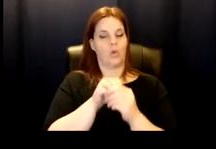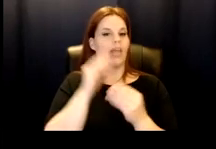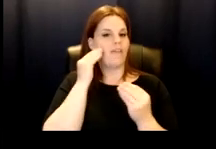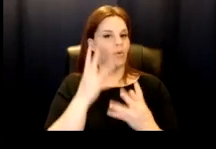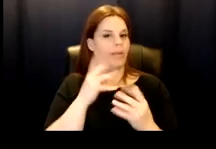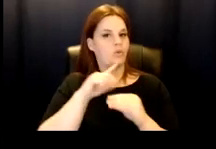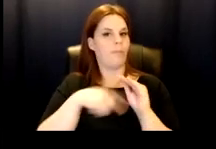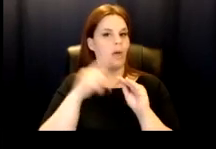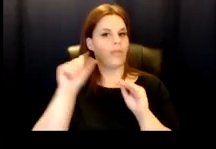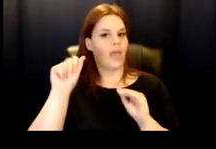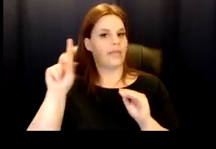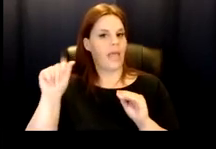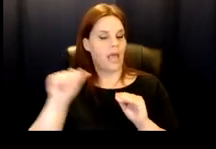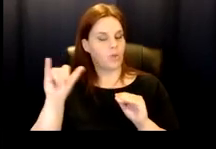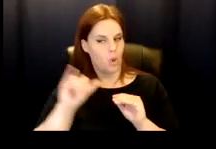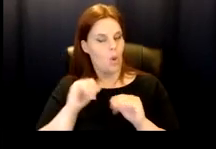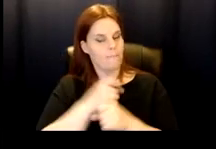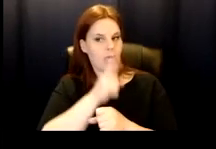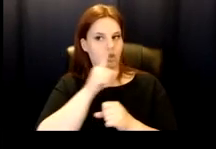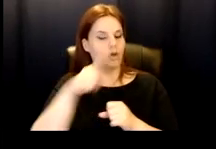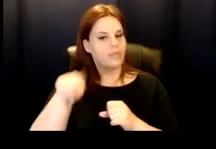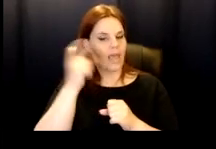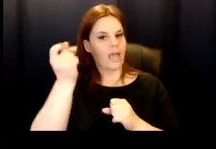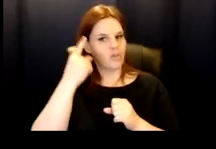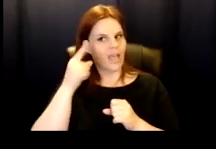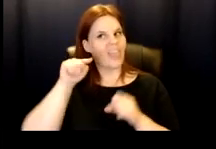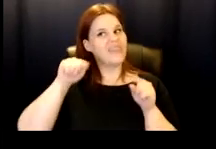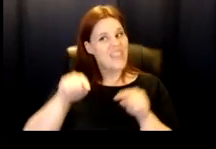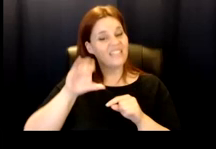ensure that they understand that this is the civil rights law and the difference between